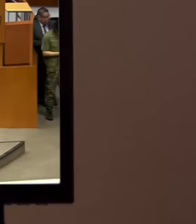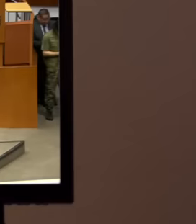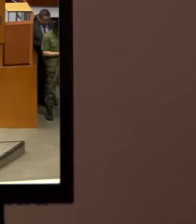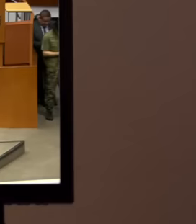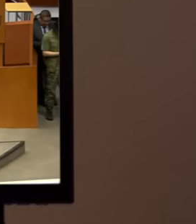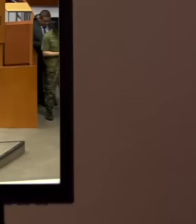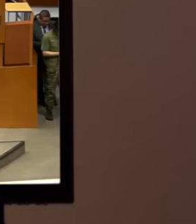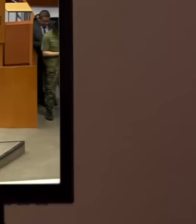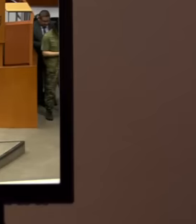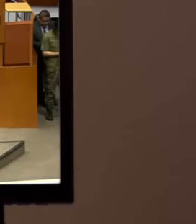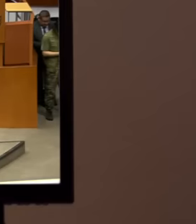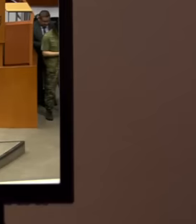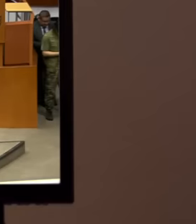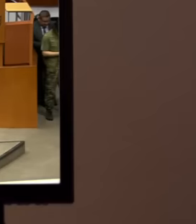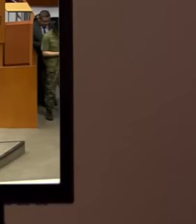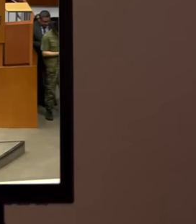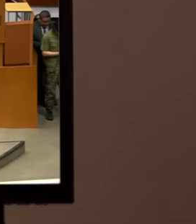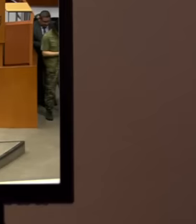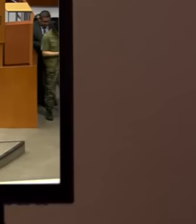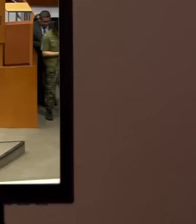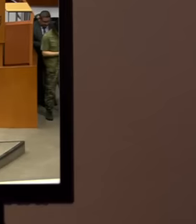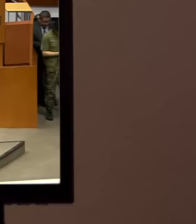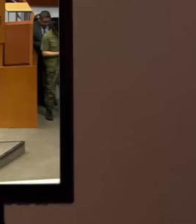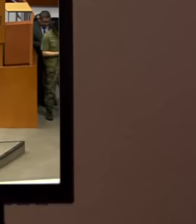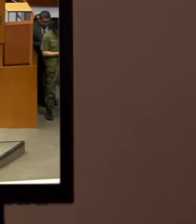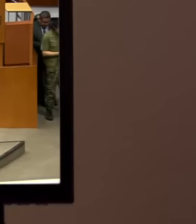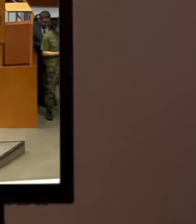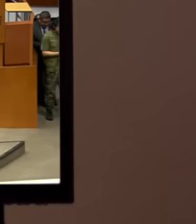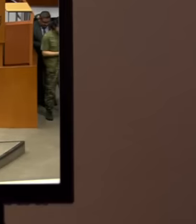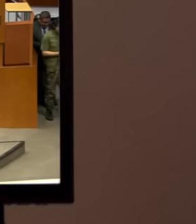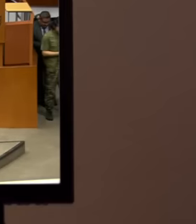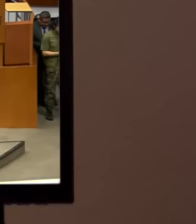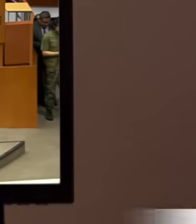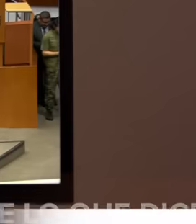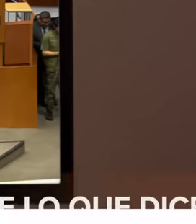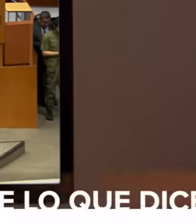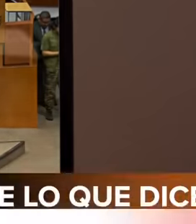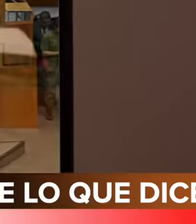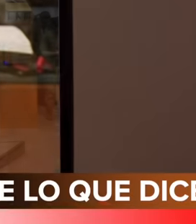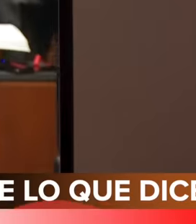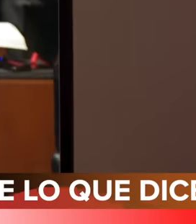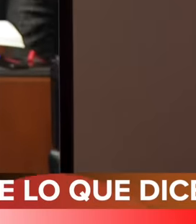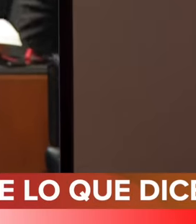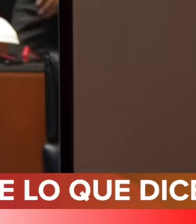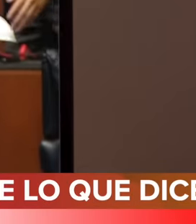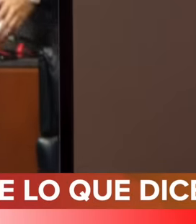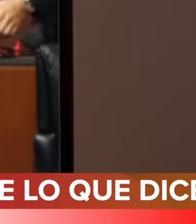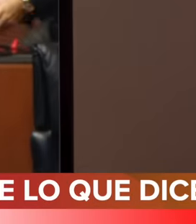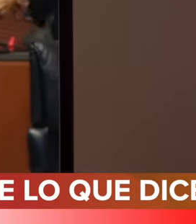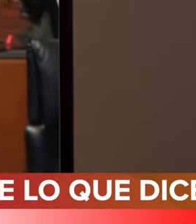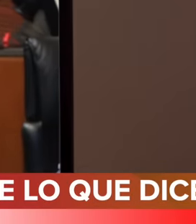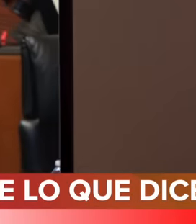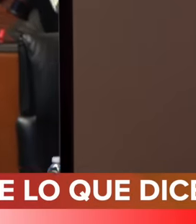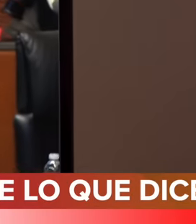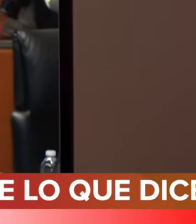meaning. Make a respectful but at the same time energetic call to stop threatening the